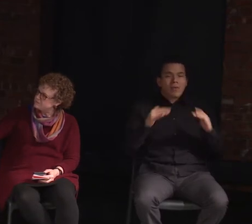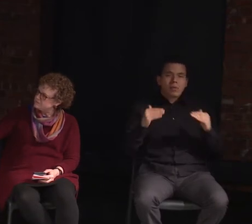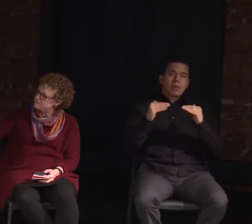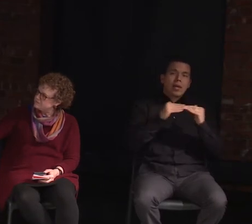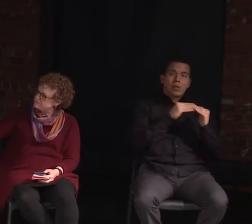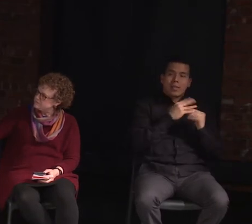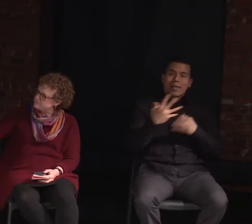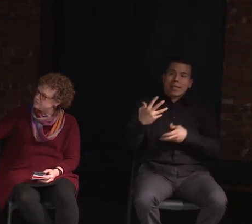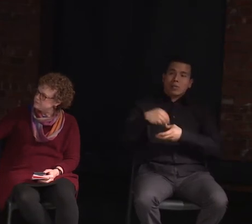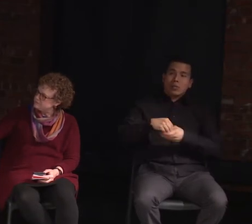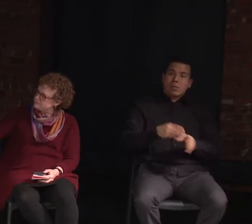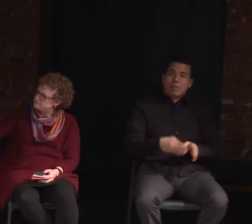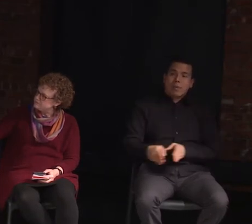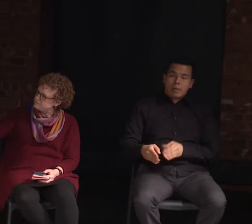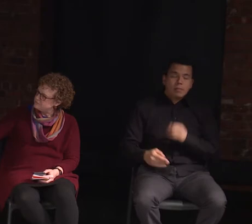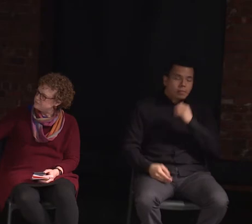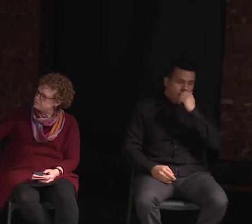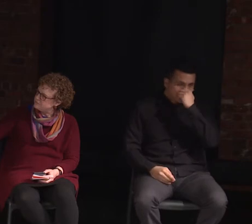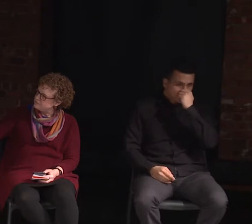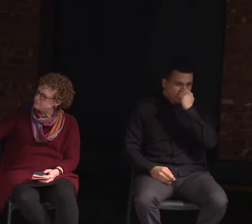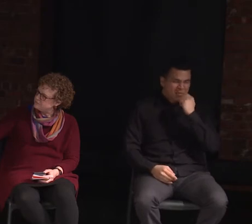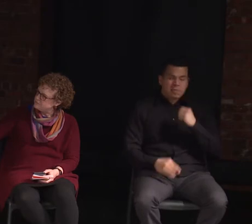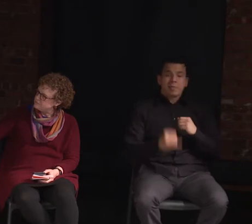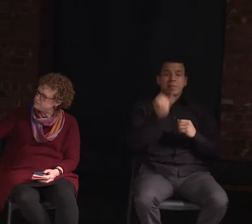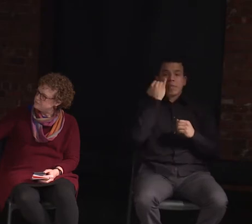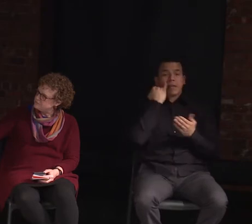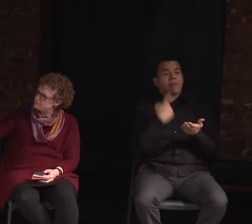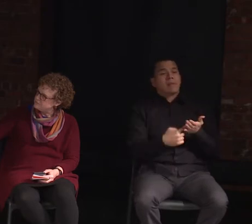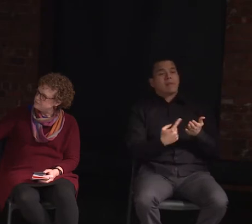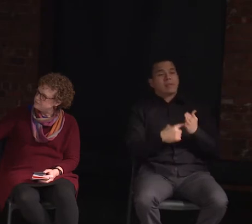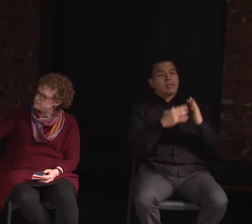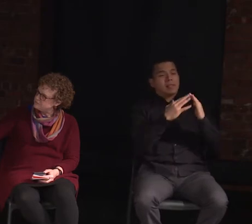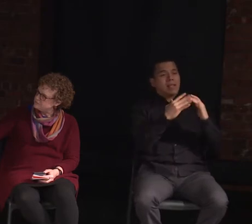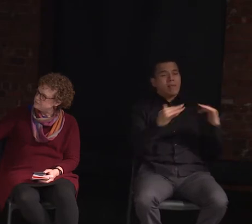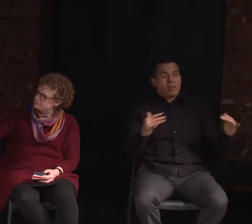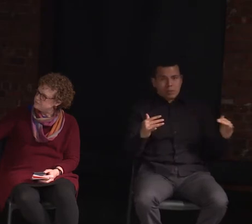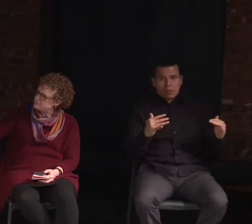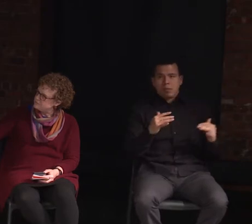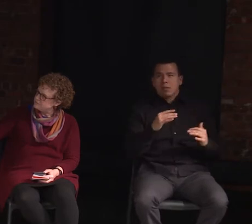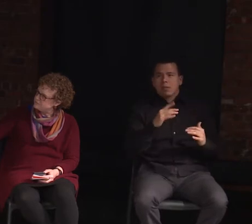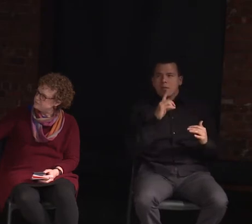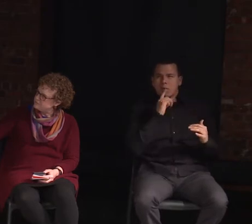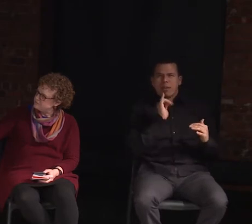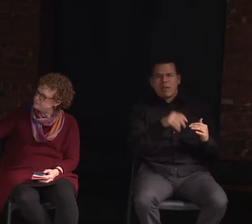I do think diversity, if you talk about diversity, it is a little bit of an HR term, but I also